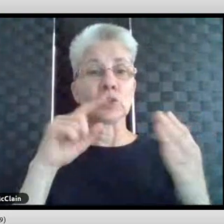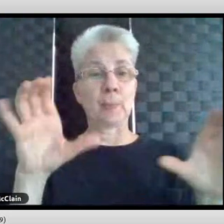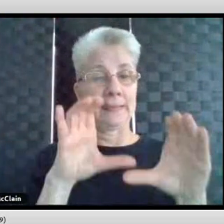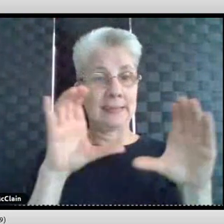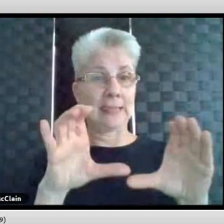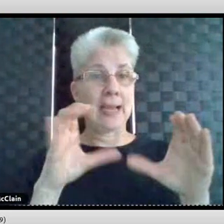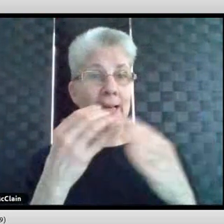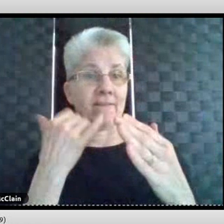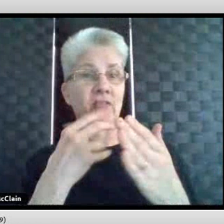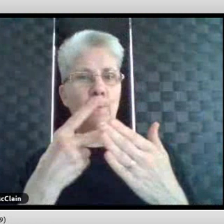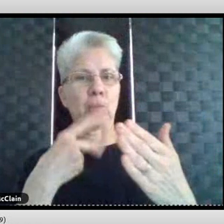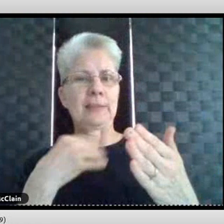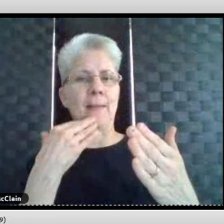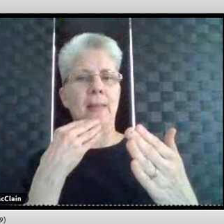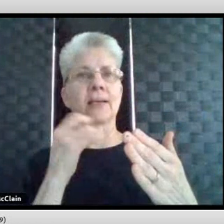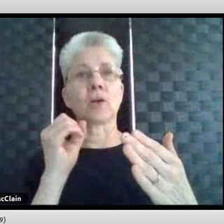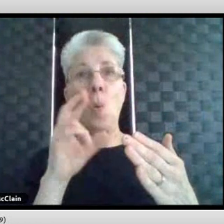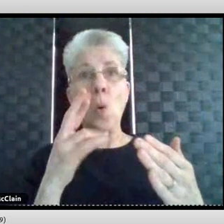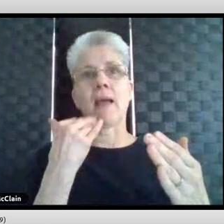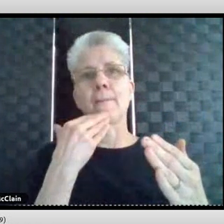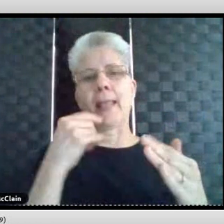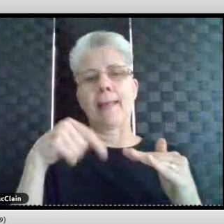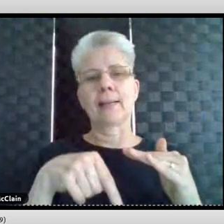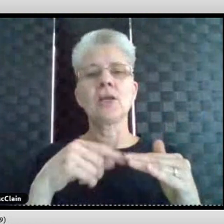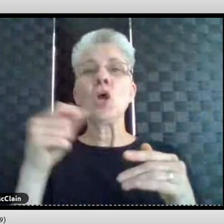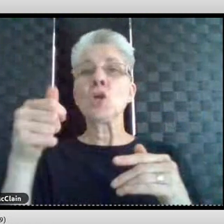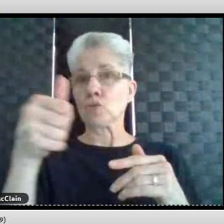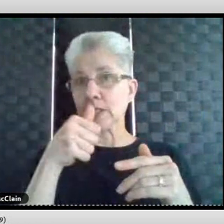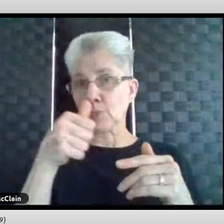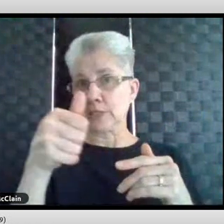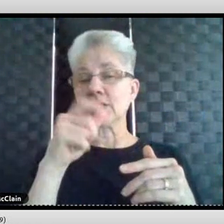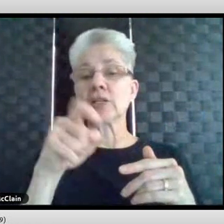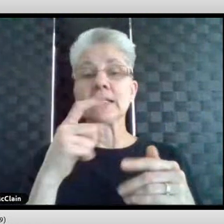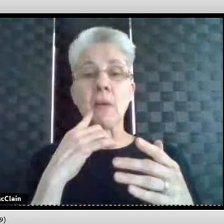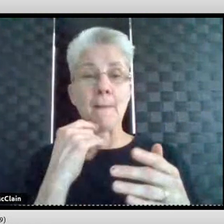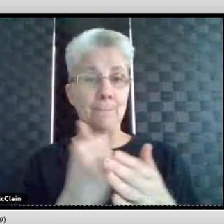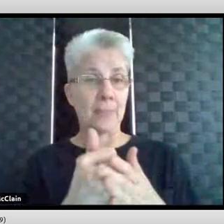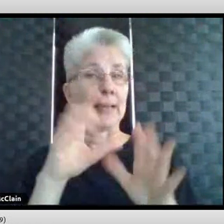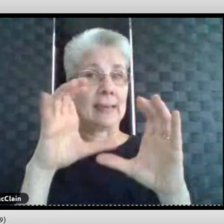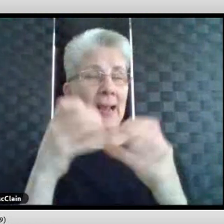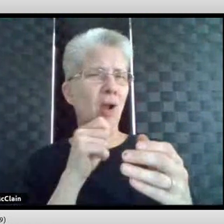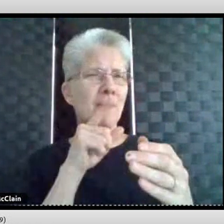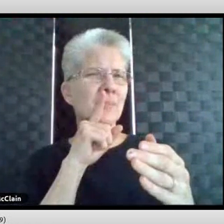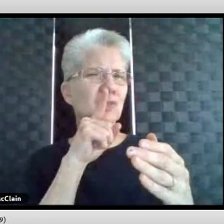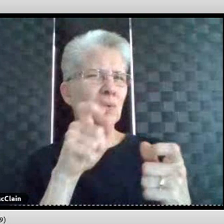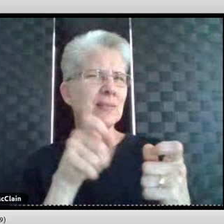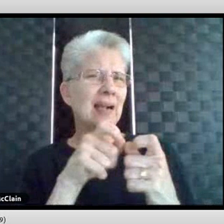if they're pre-diabetic or diabetic. Transportation needs might be a niche category. I'm not sure exactly what you'd do,